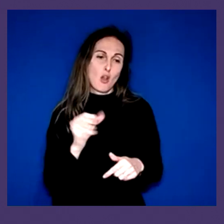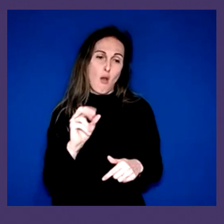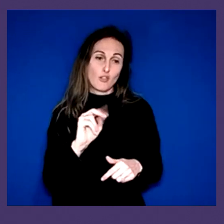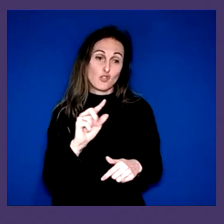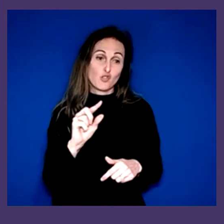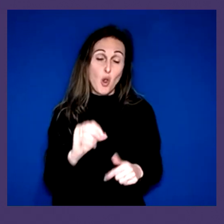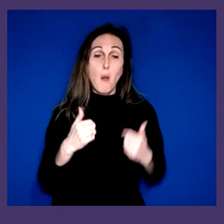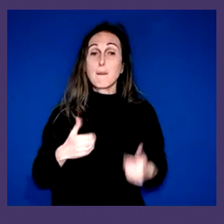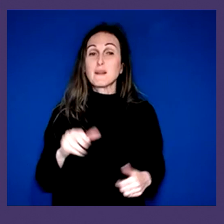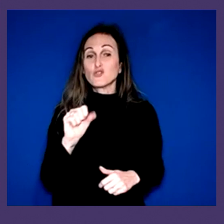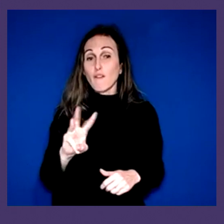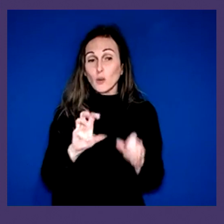aids since I was three years old.